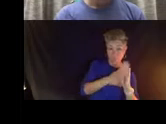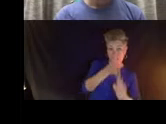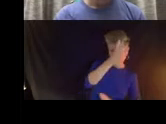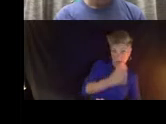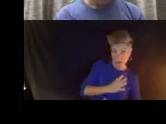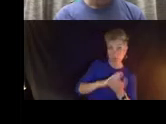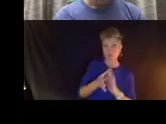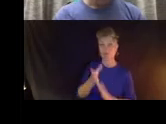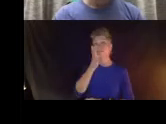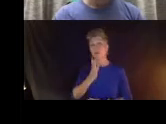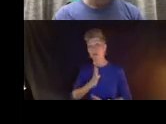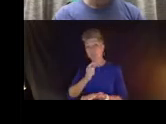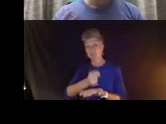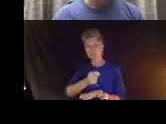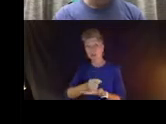align your goals with